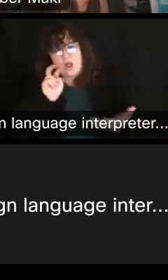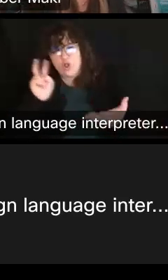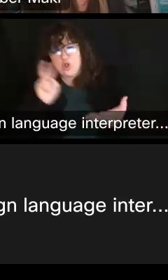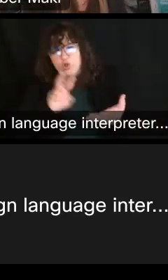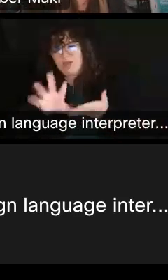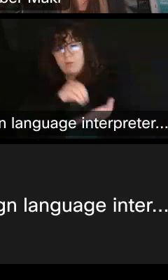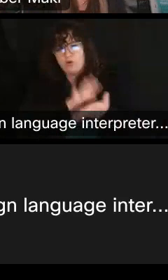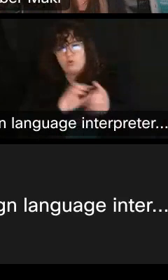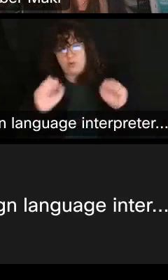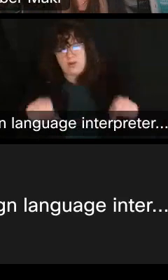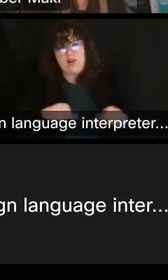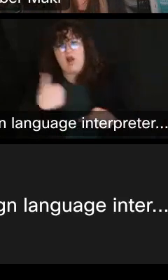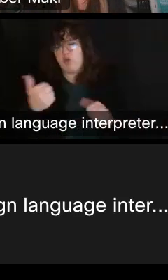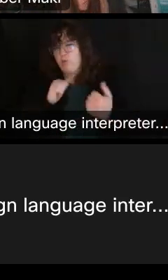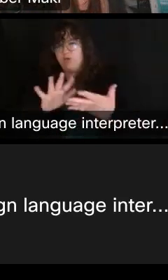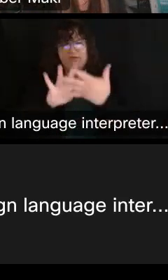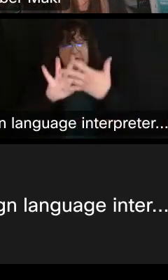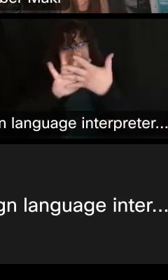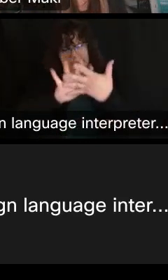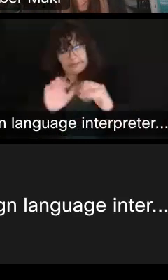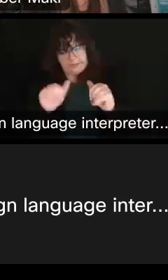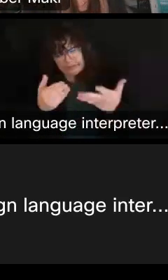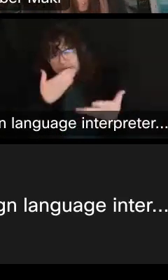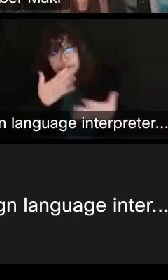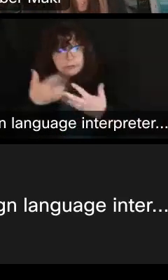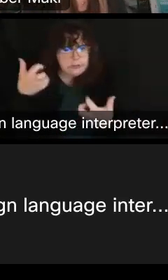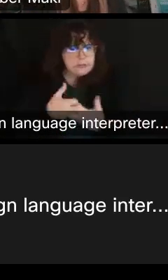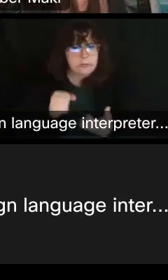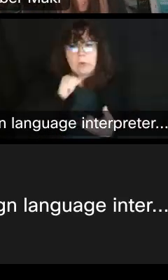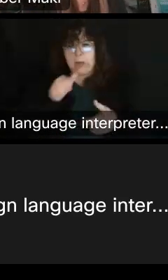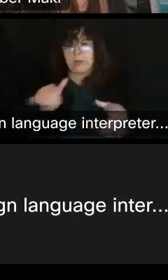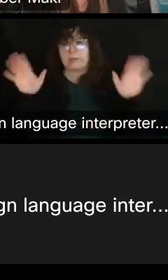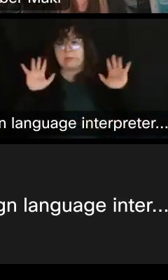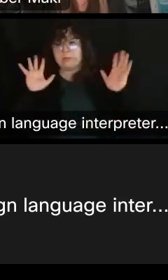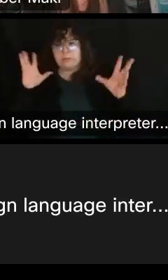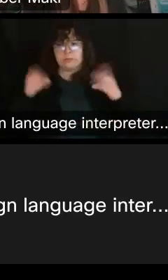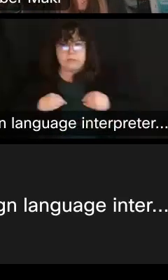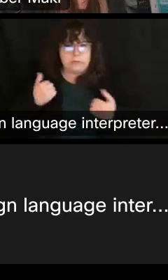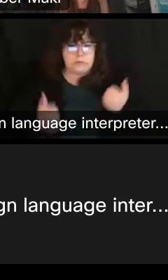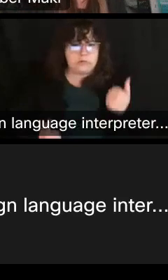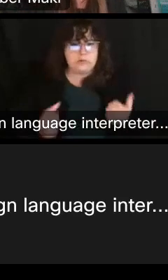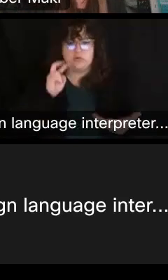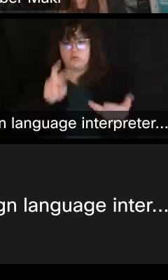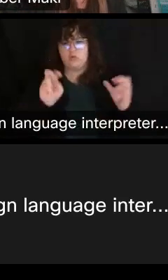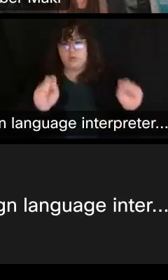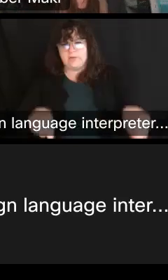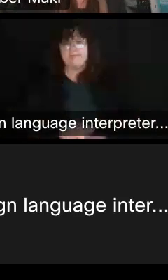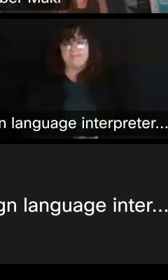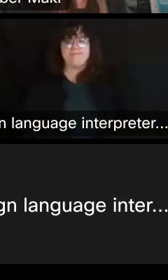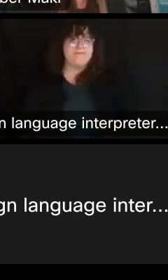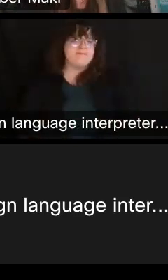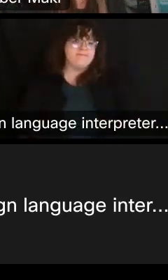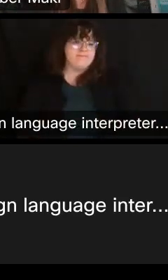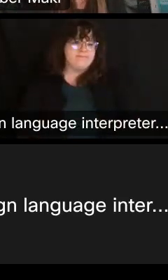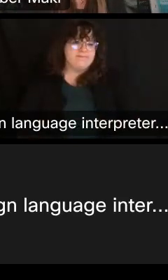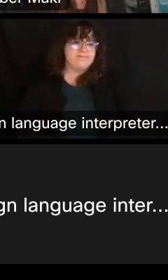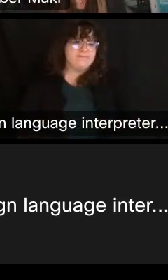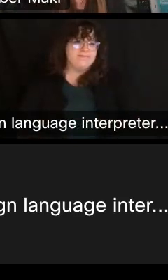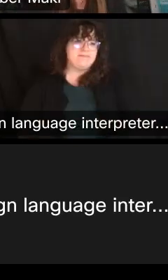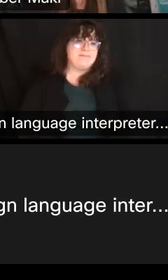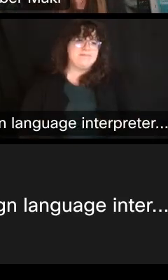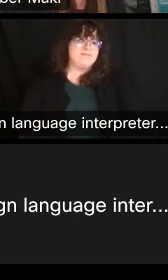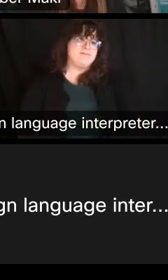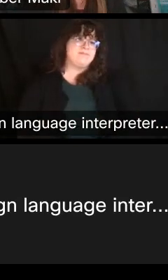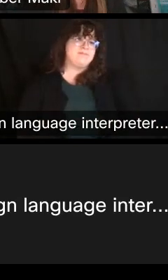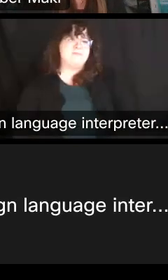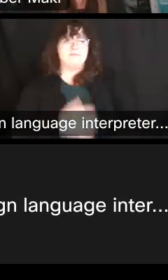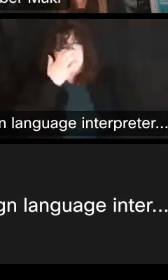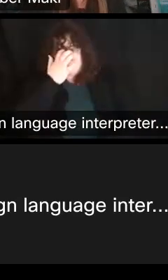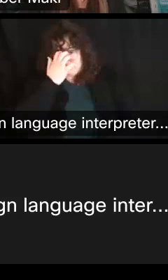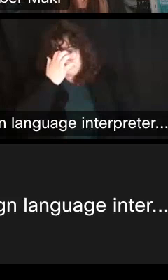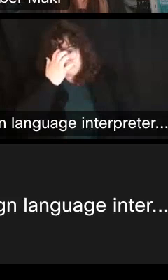vet a provider, to check in and see if they have any of these things on their license. Next slide.